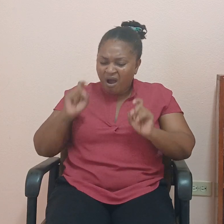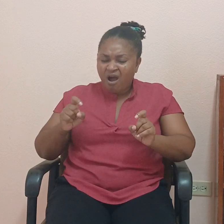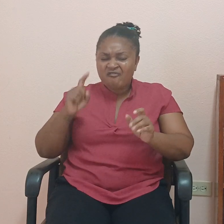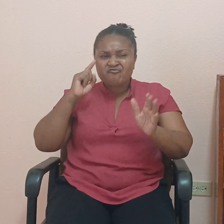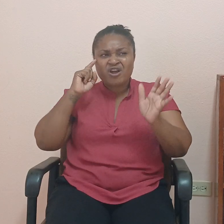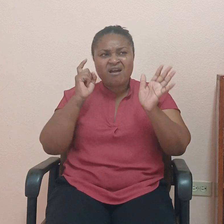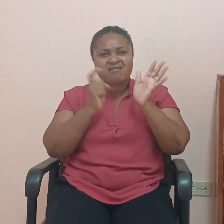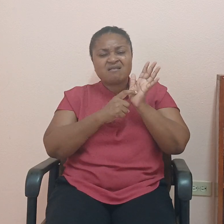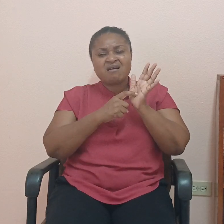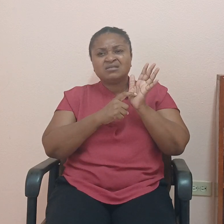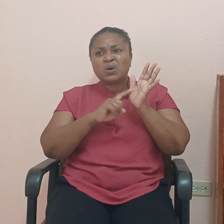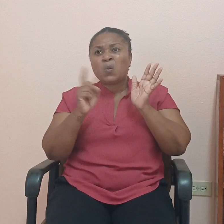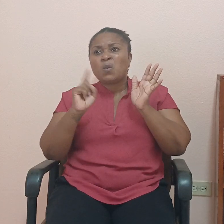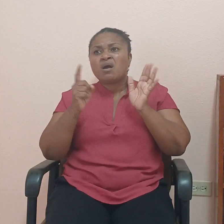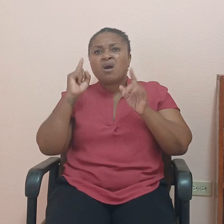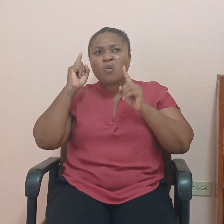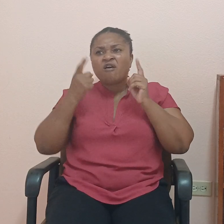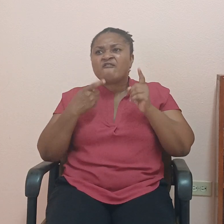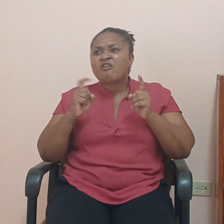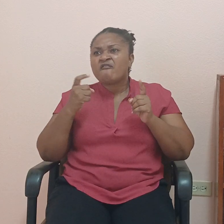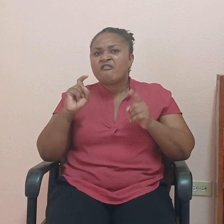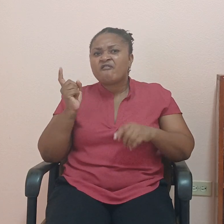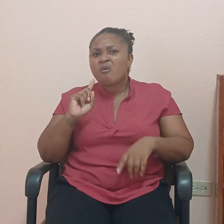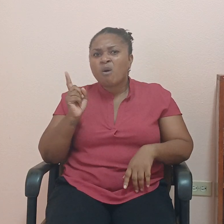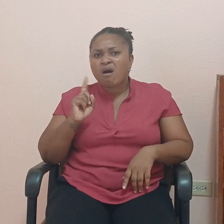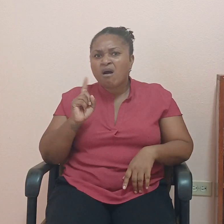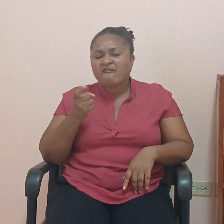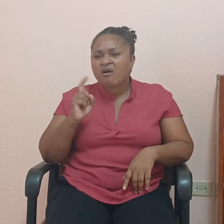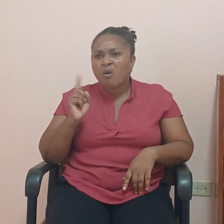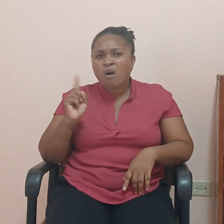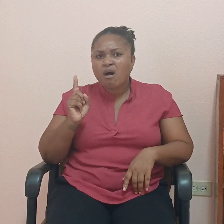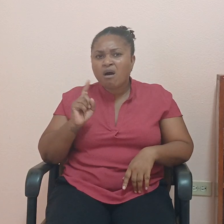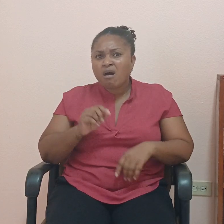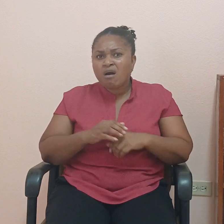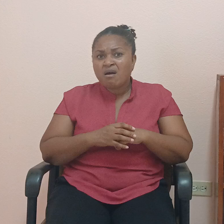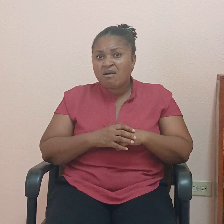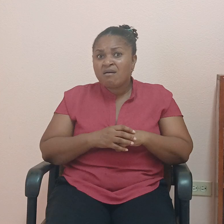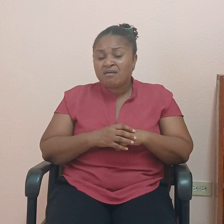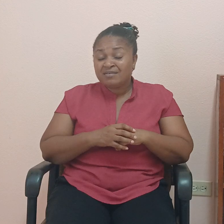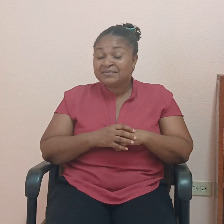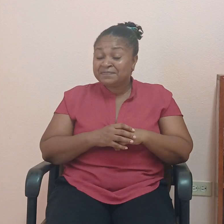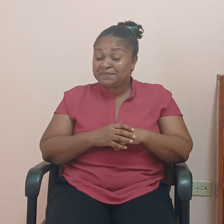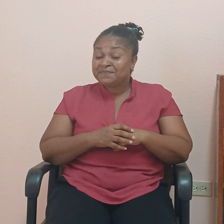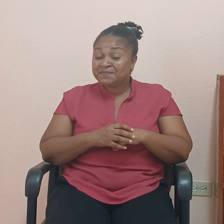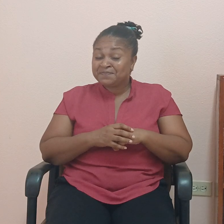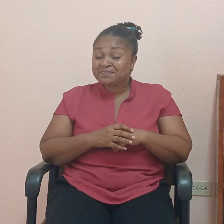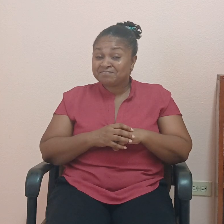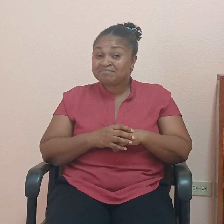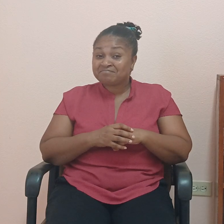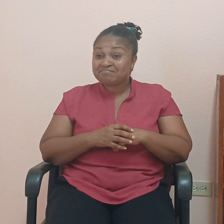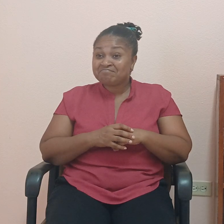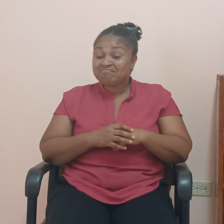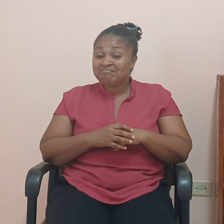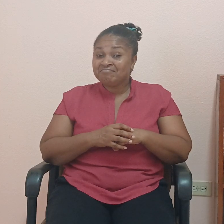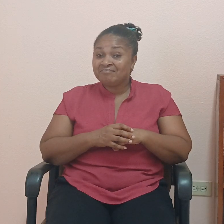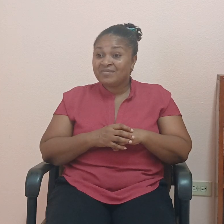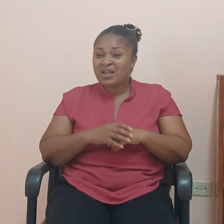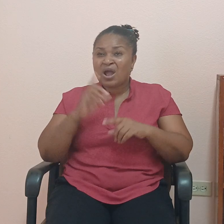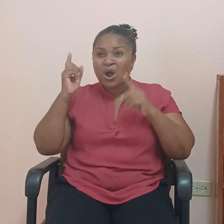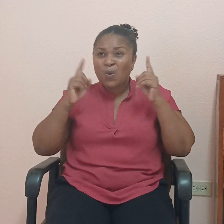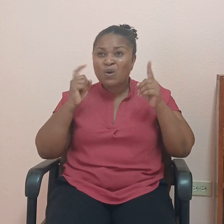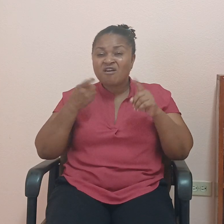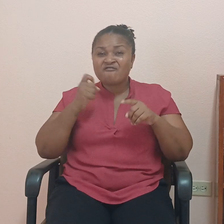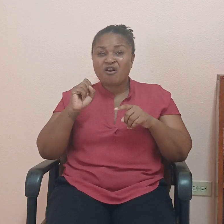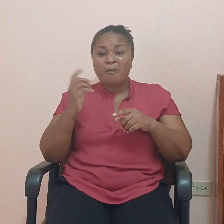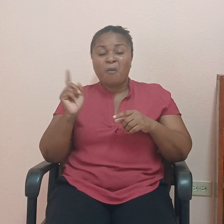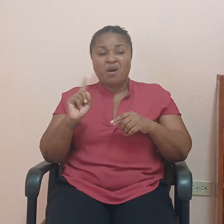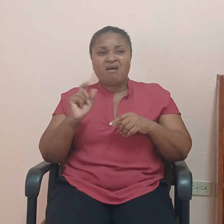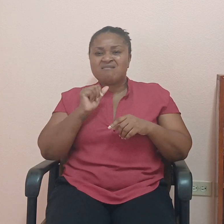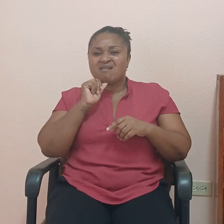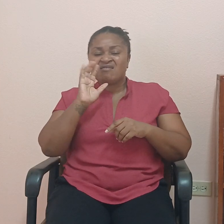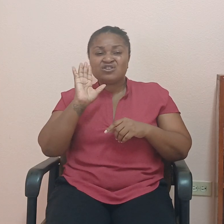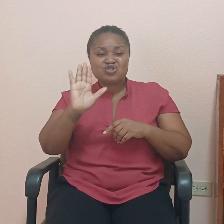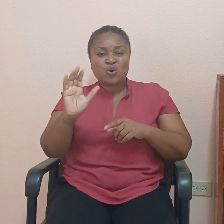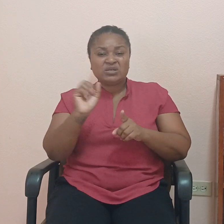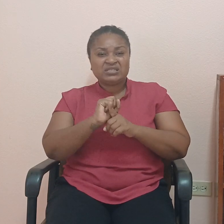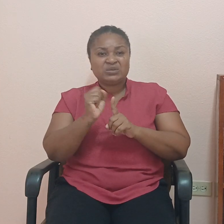SOURCE OF THE WORRY. THE SOURCE OF THE WORRY IS NOT THE SITUATION, THAT IS ONLY THE SYMTOM.